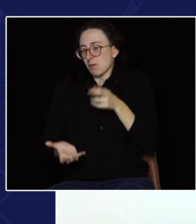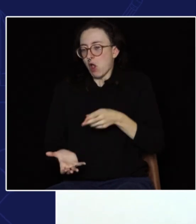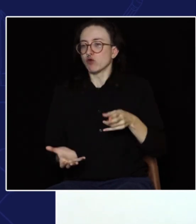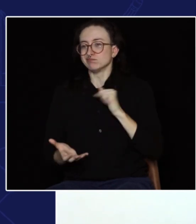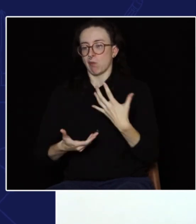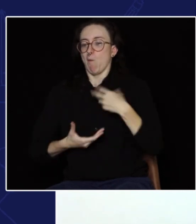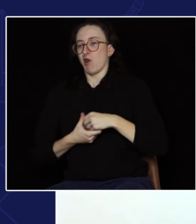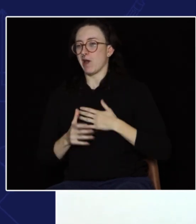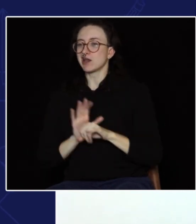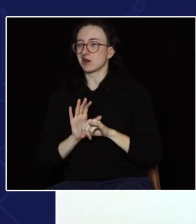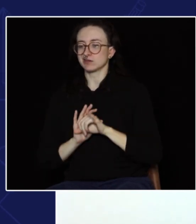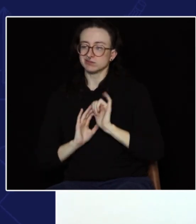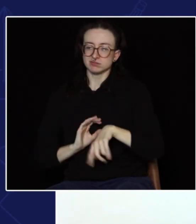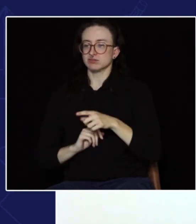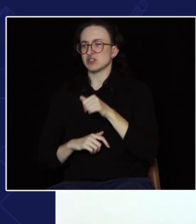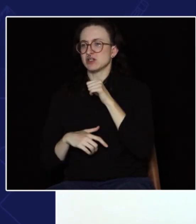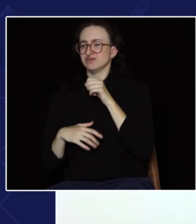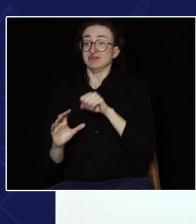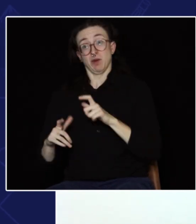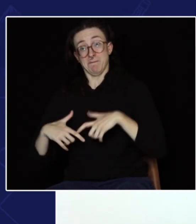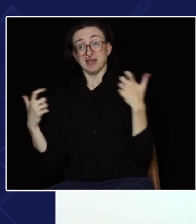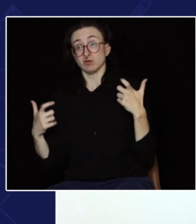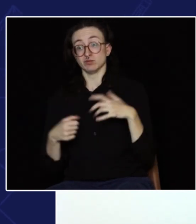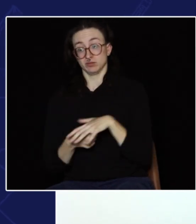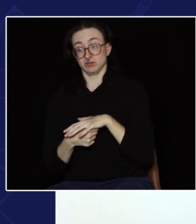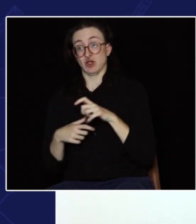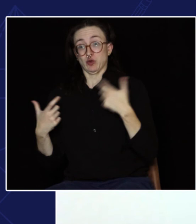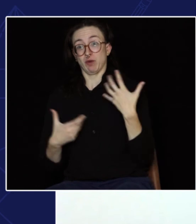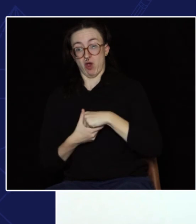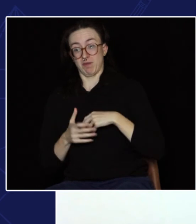It’s not -- it is a huge part, but it doesn’t affect me.